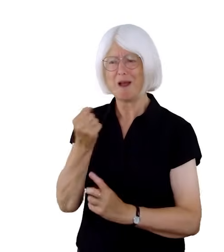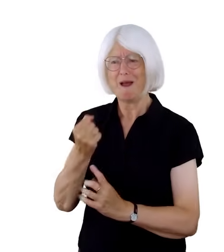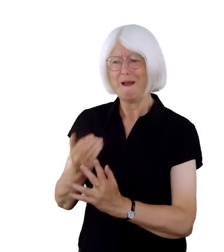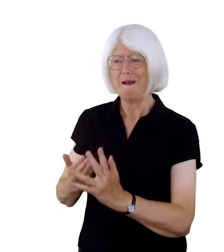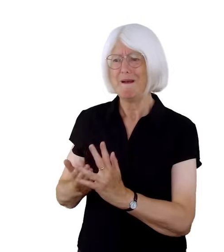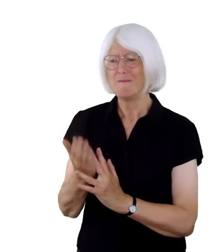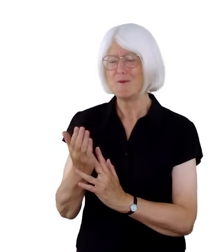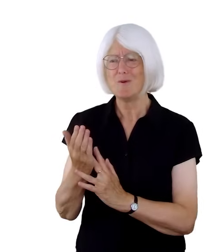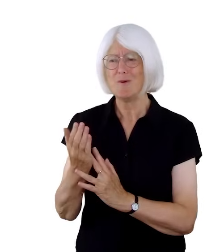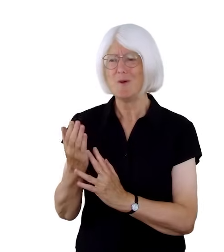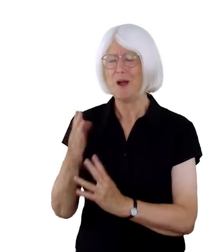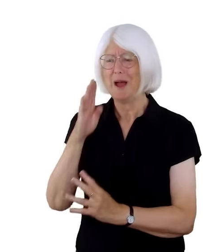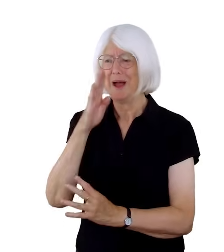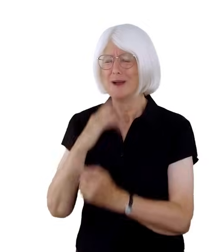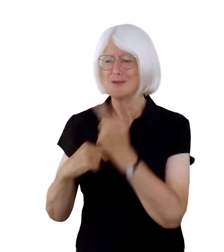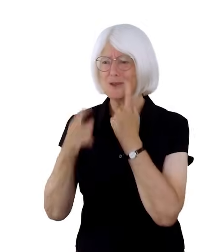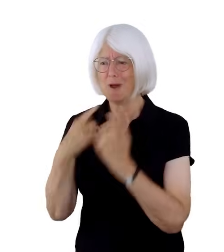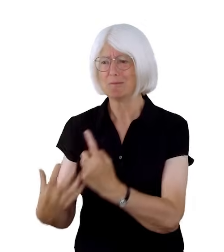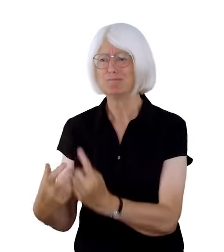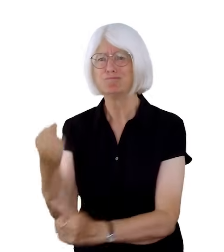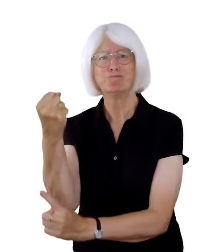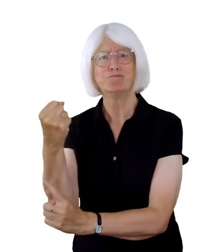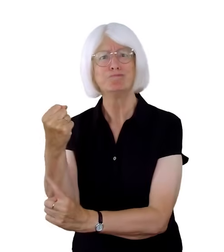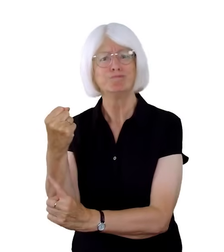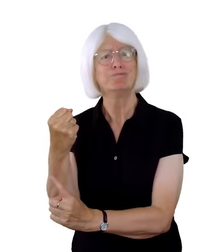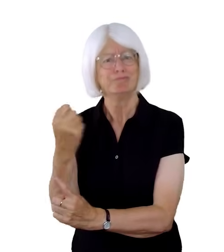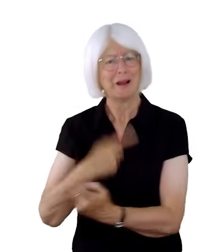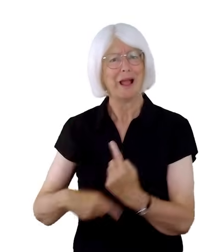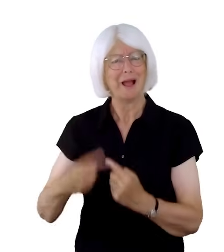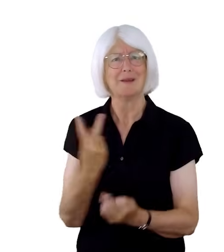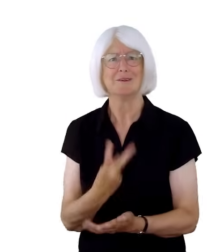We'll triumph through our sorrows